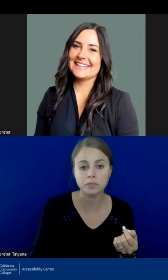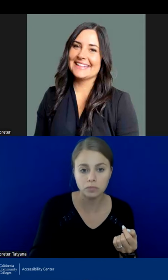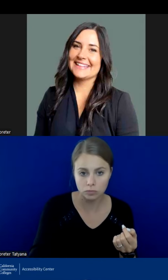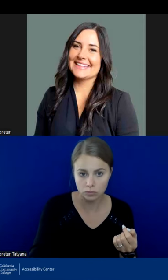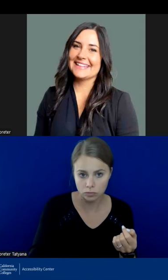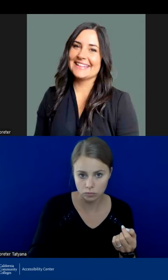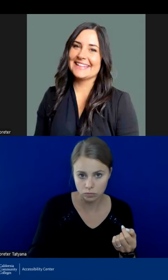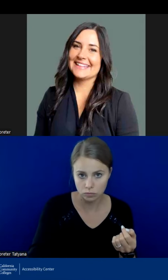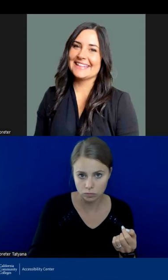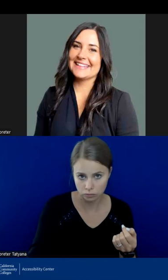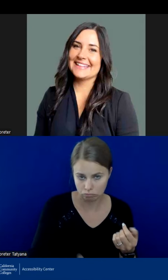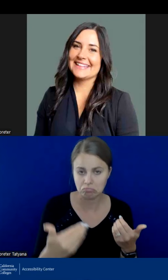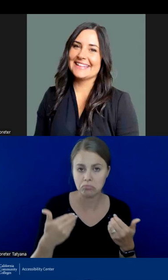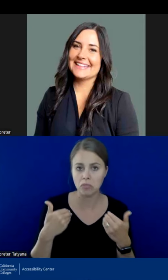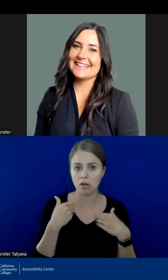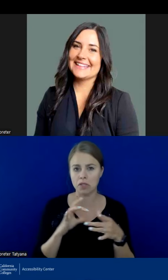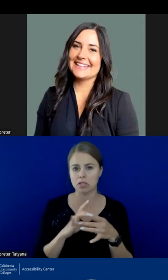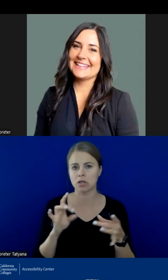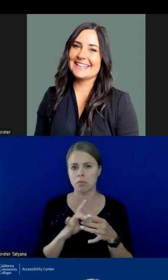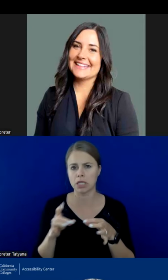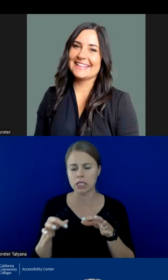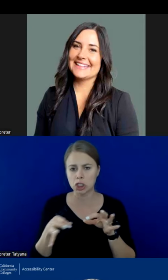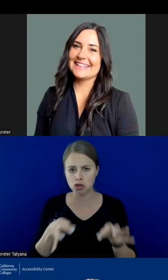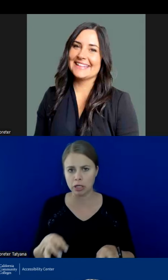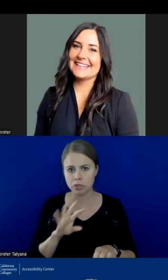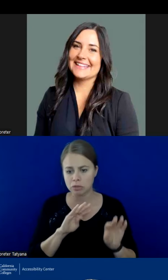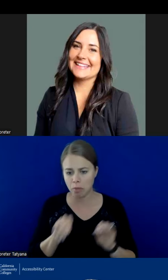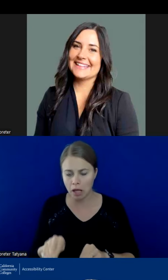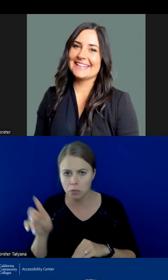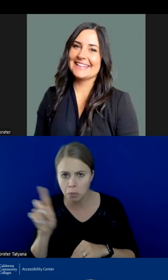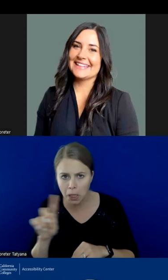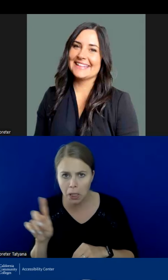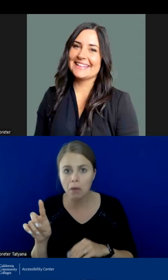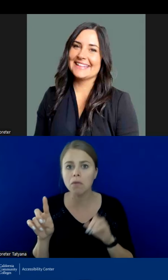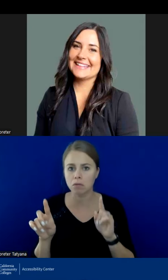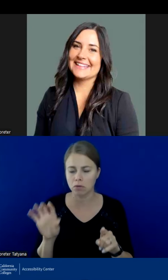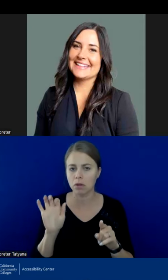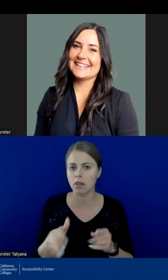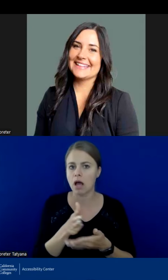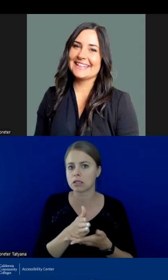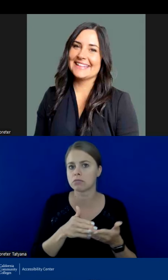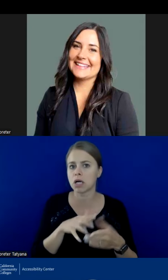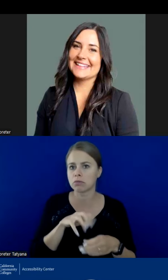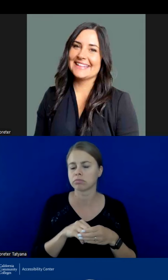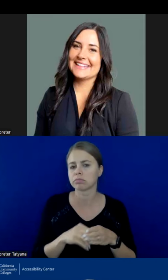about where description should be placed, yeah that comes the piece of technology so, for example,